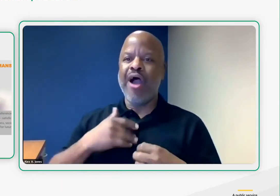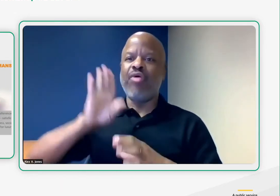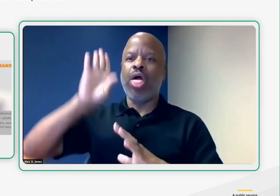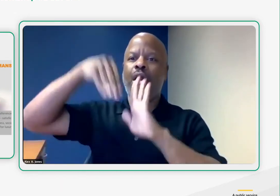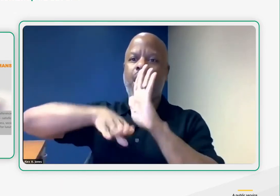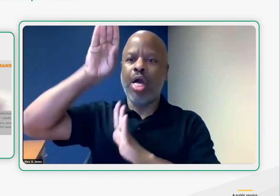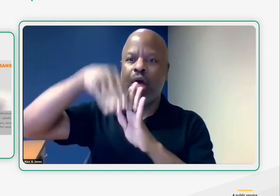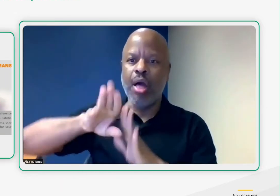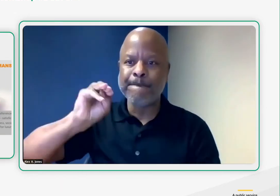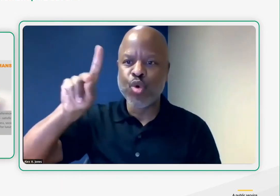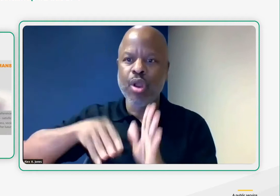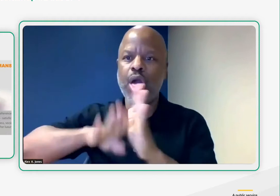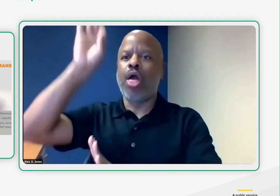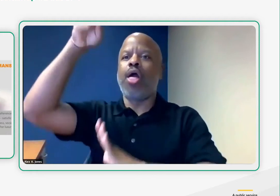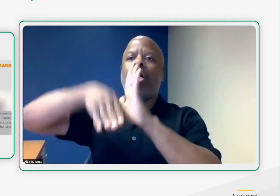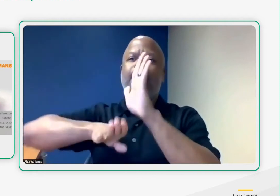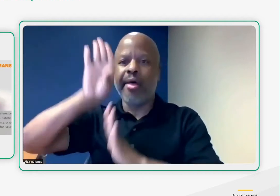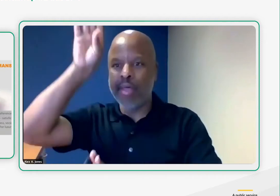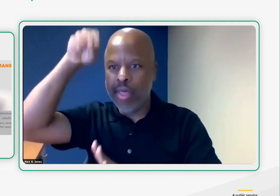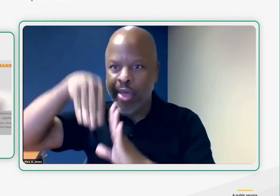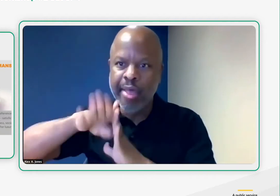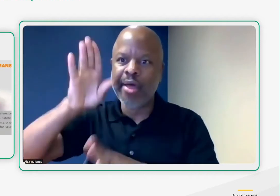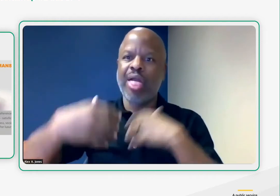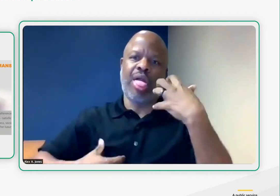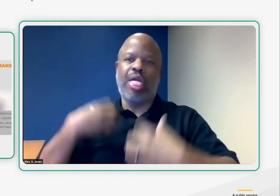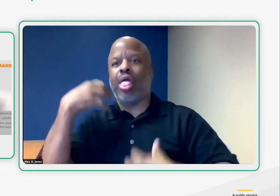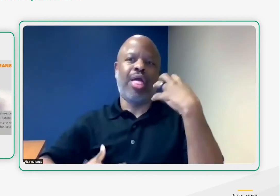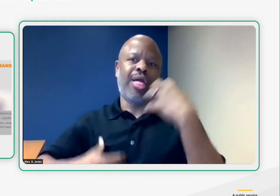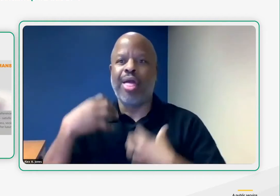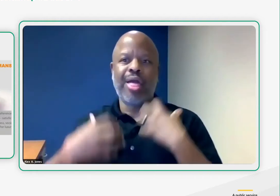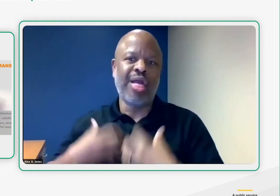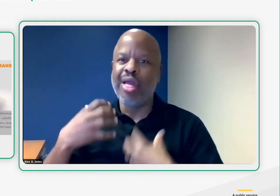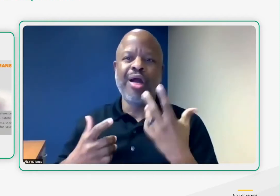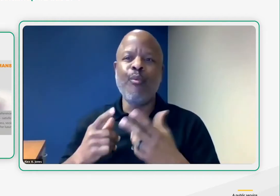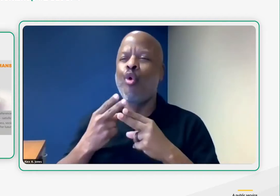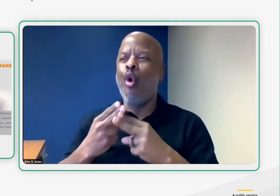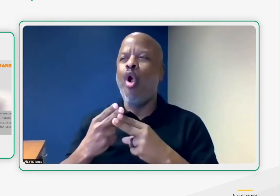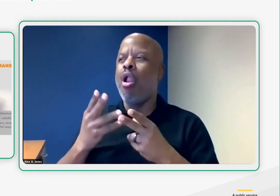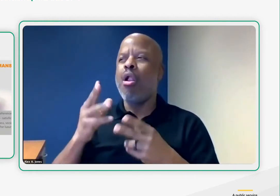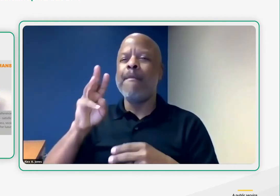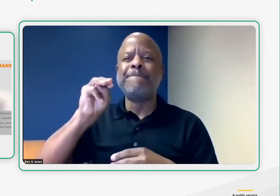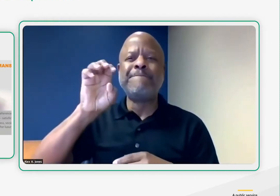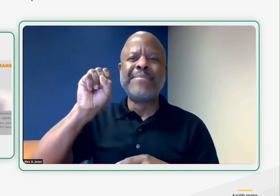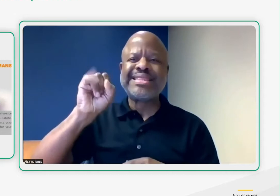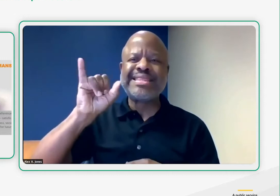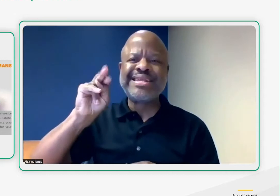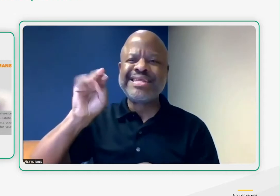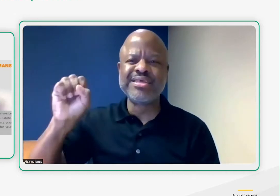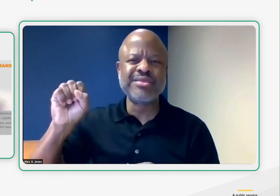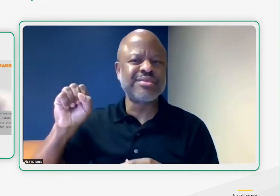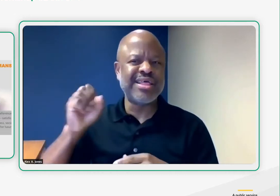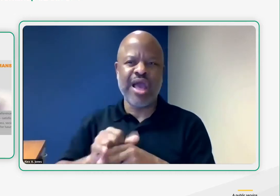And those fluctuate and change over time.